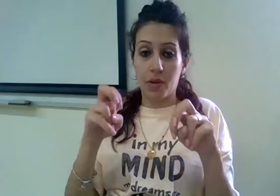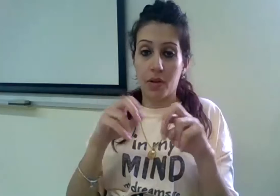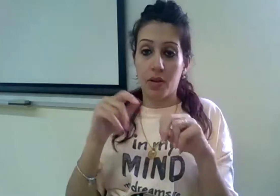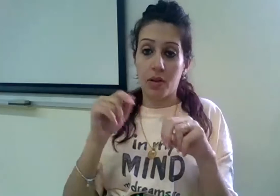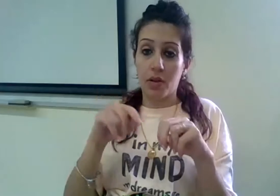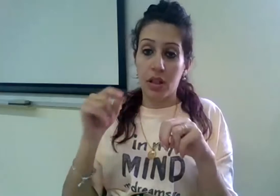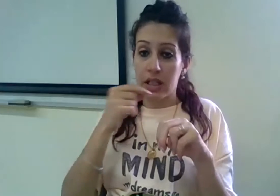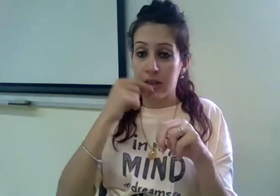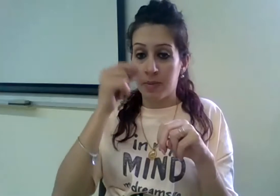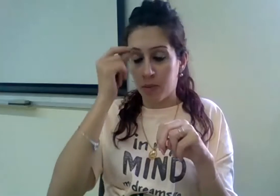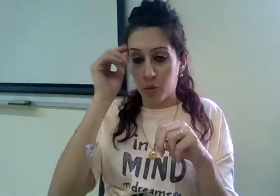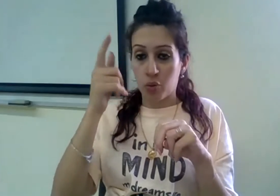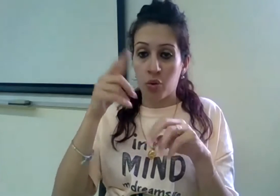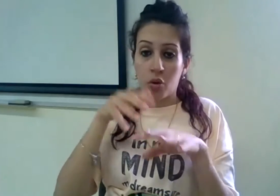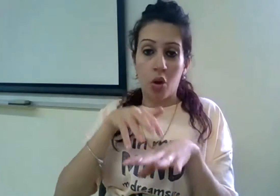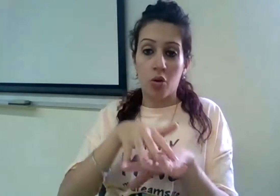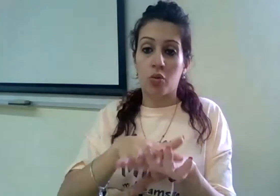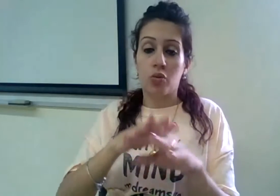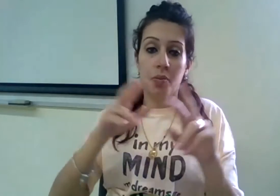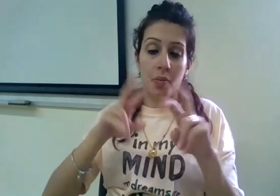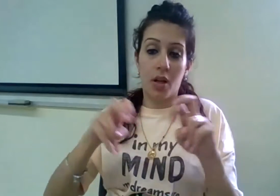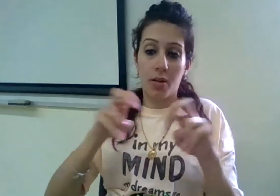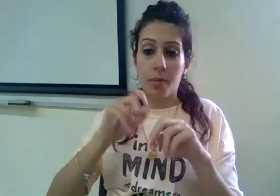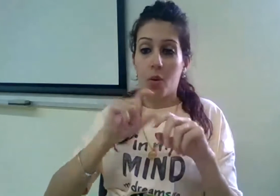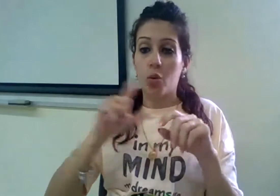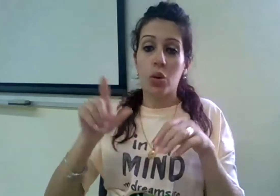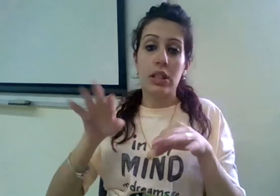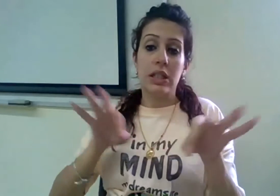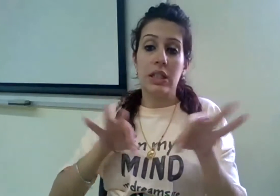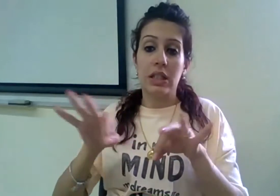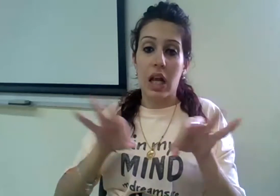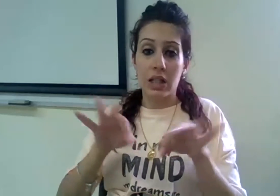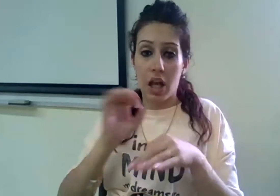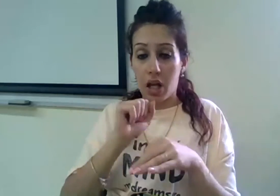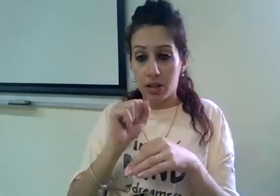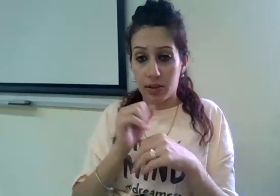given mother's child or doing it totally mixed up so